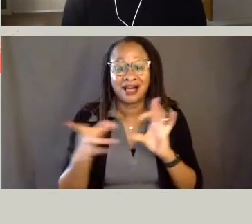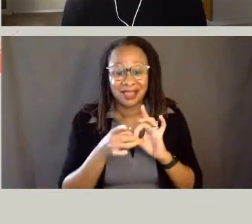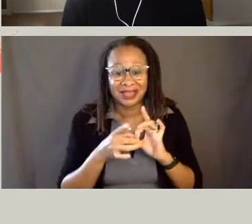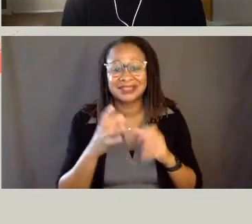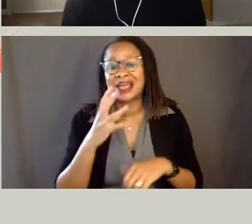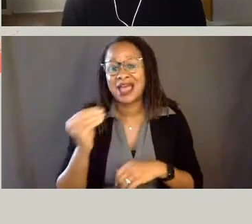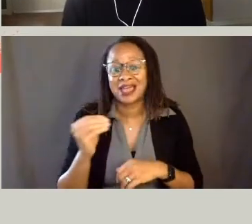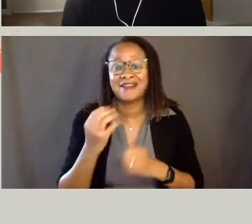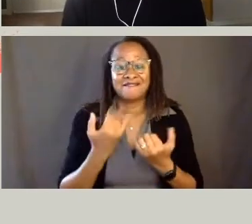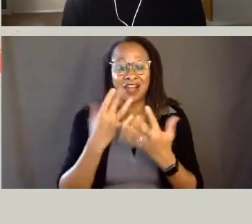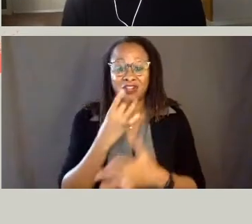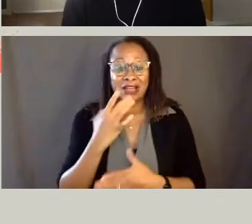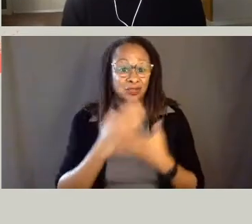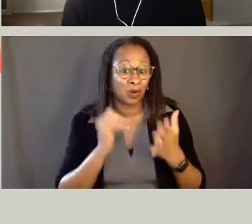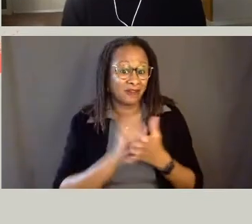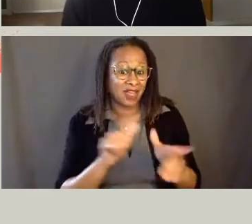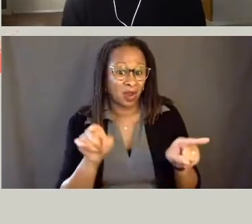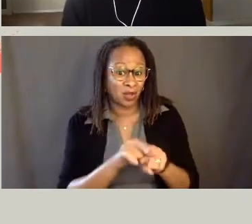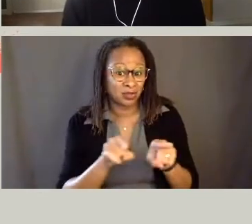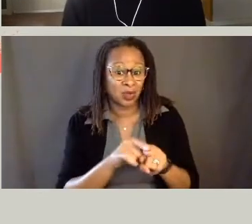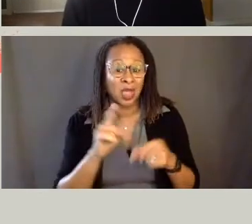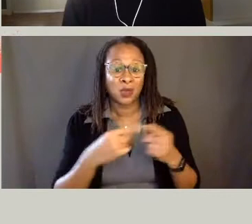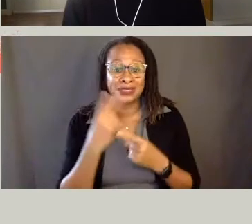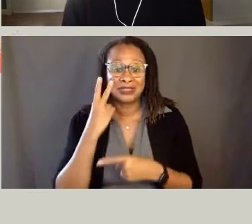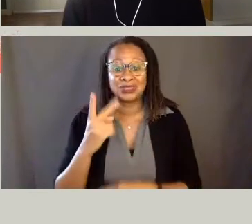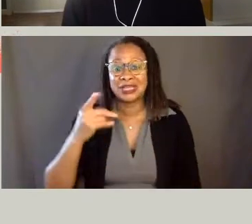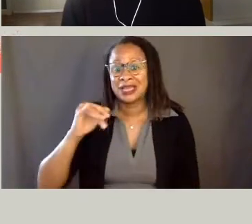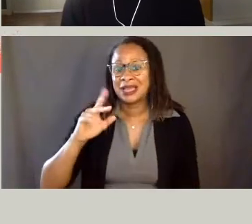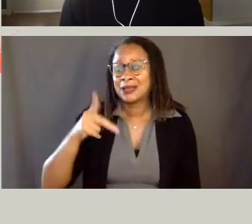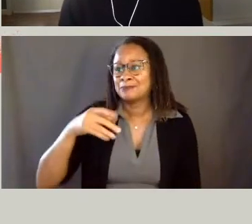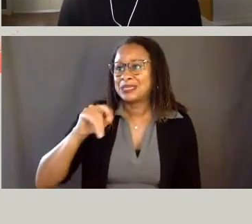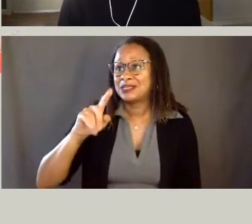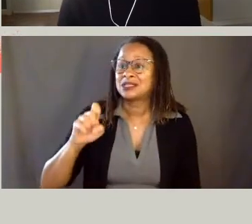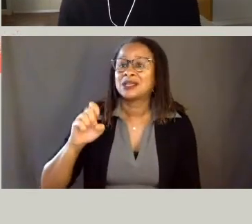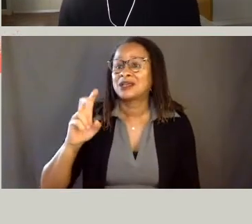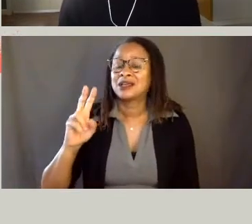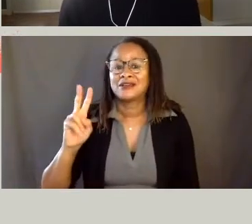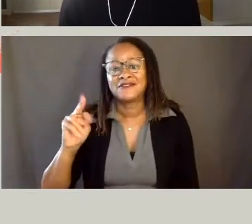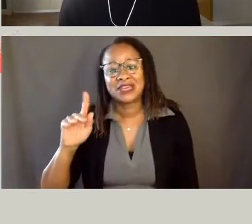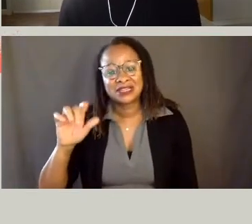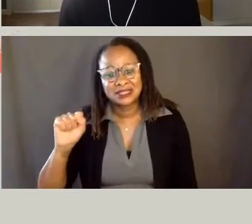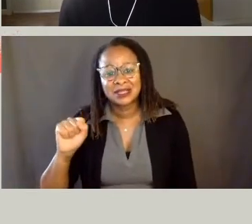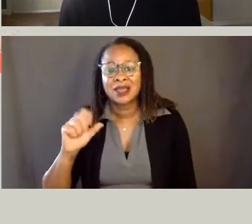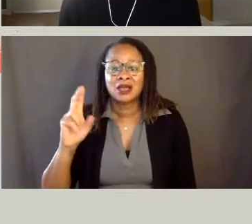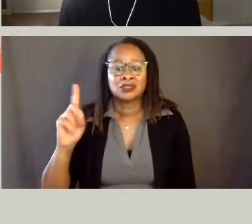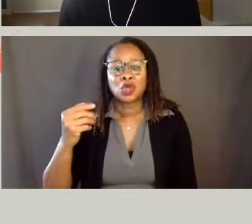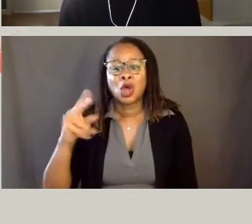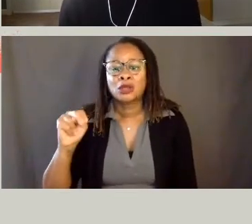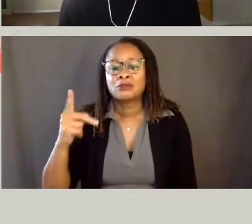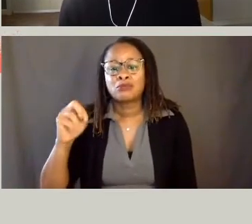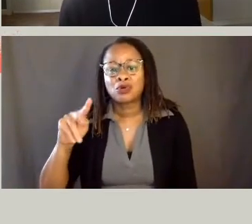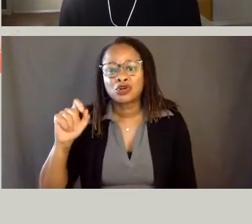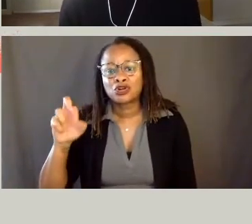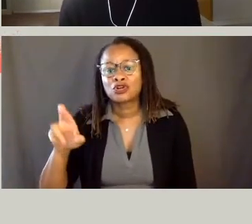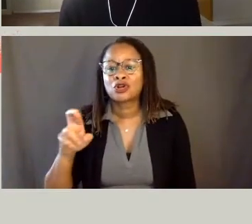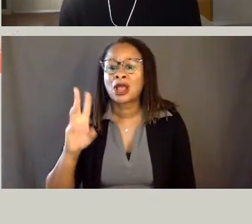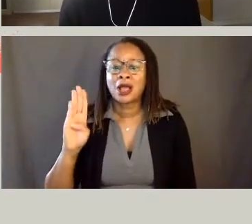When you see, you know, like Peter Nicks and Dawn Porter and Bao Nguyen, and many many other folks